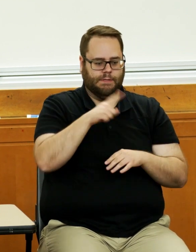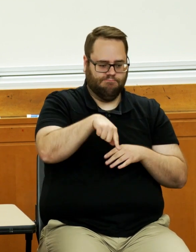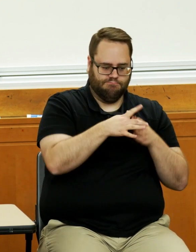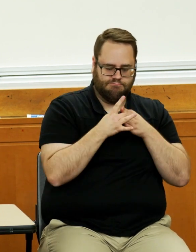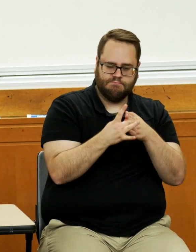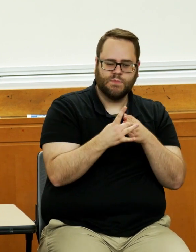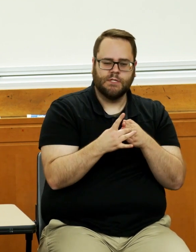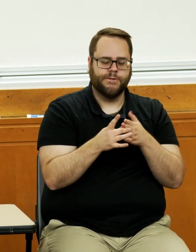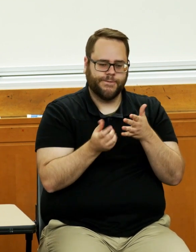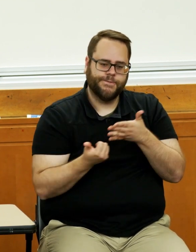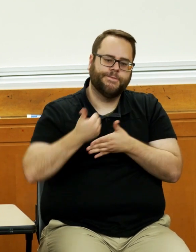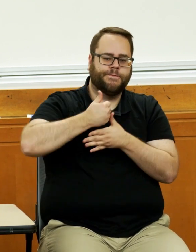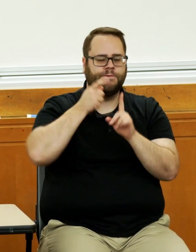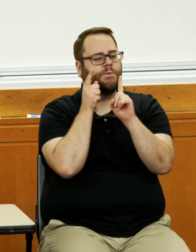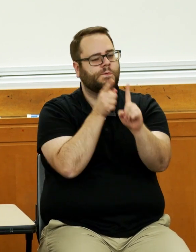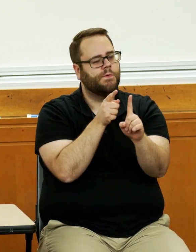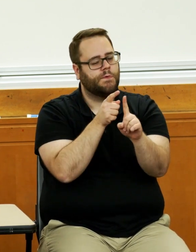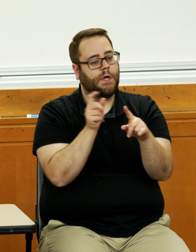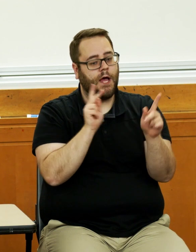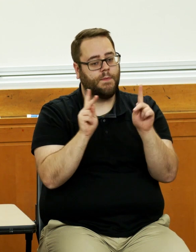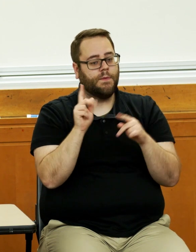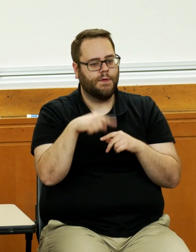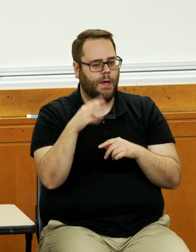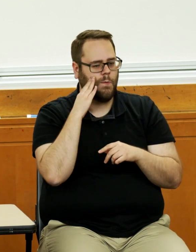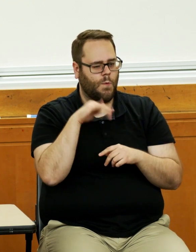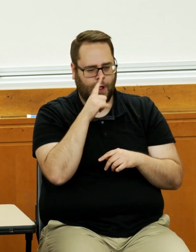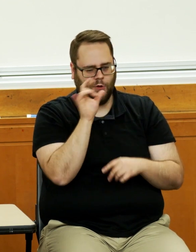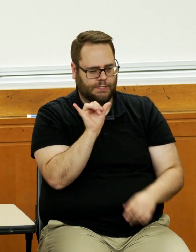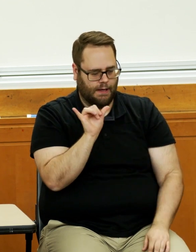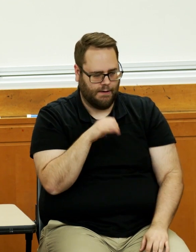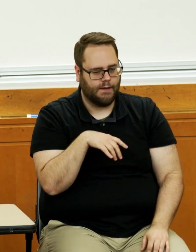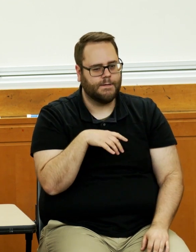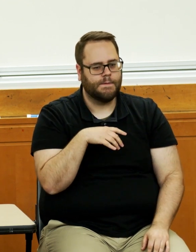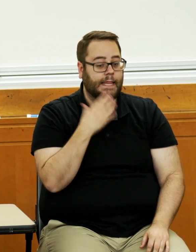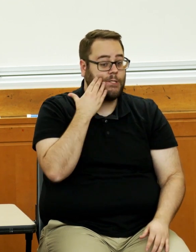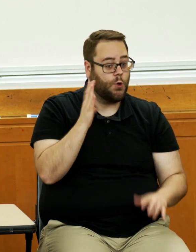of our primary goals and people don't know what that looks like. They think it means just showing